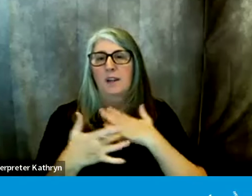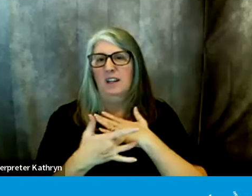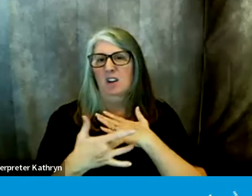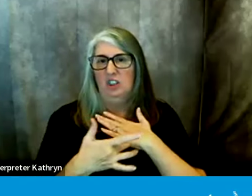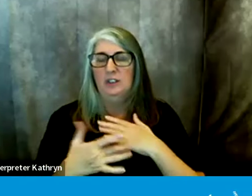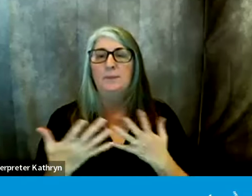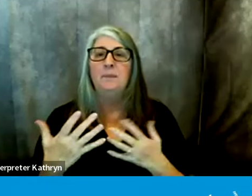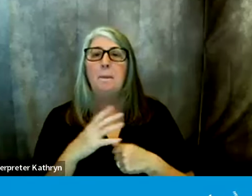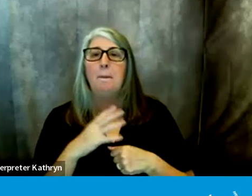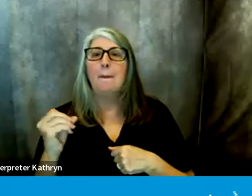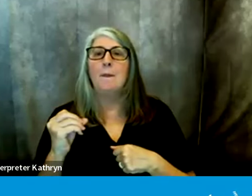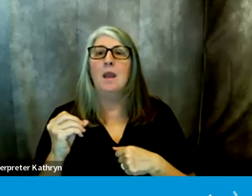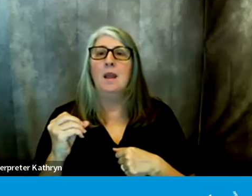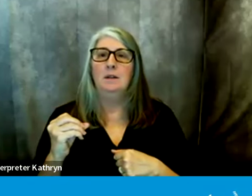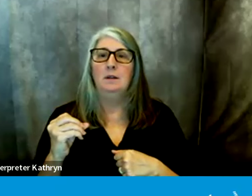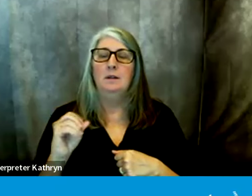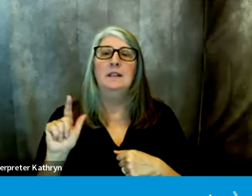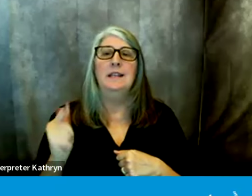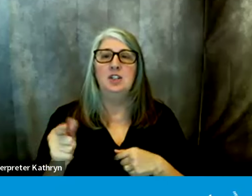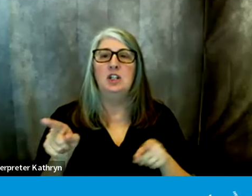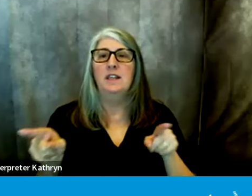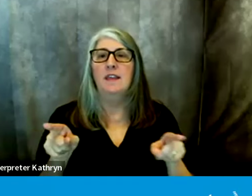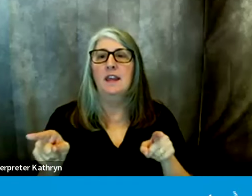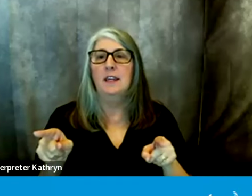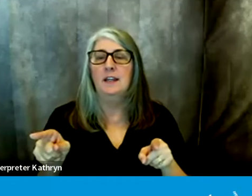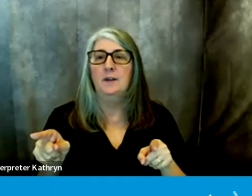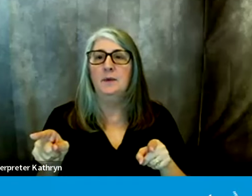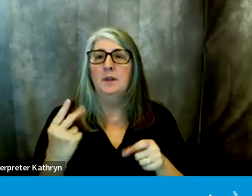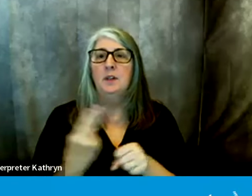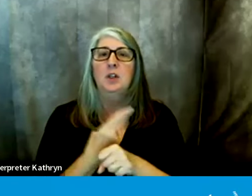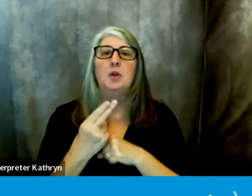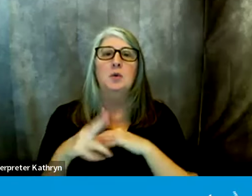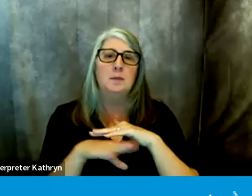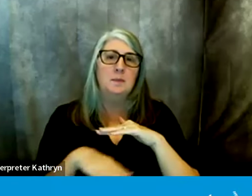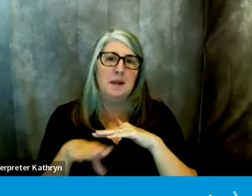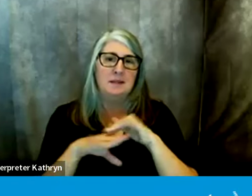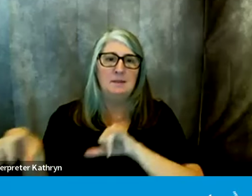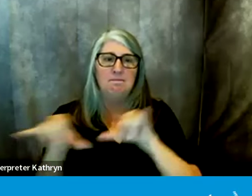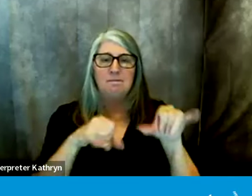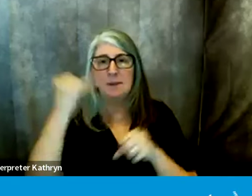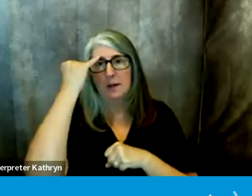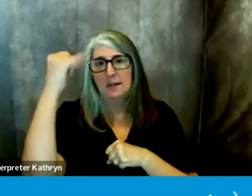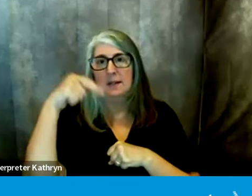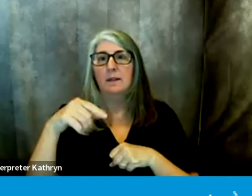Essentially they use the same basic ideas that the company and the science behind it.